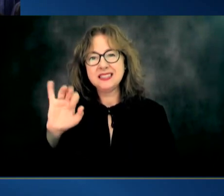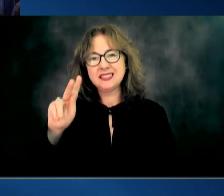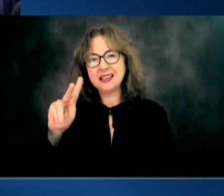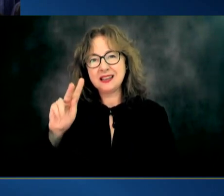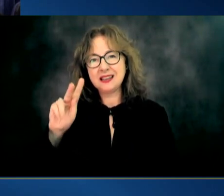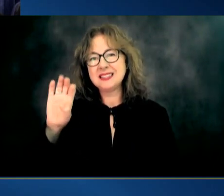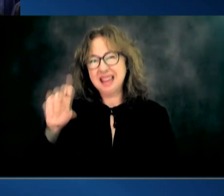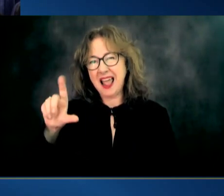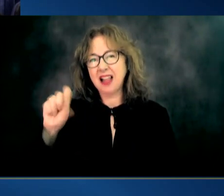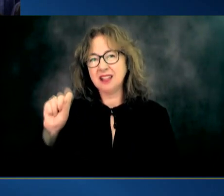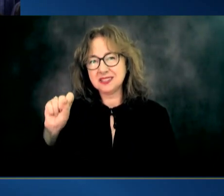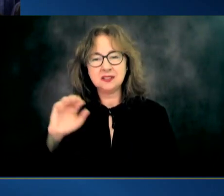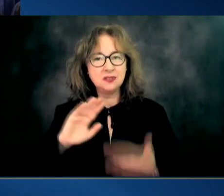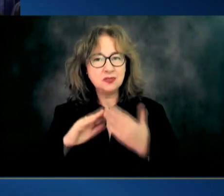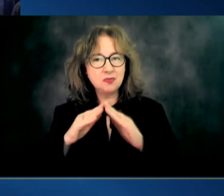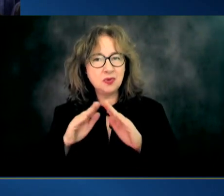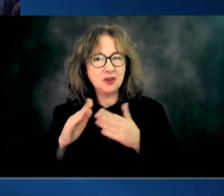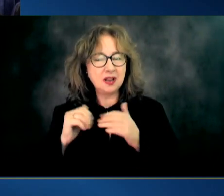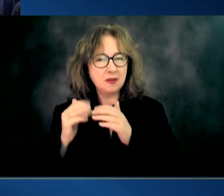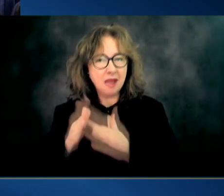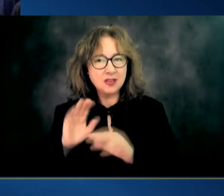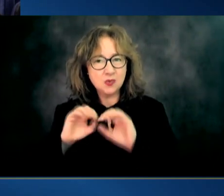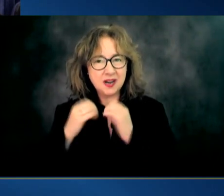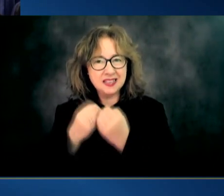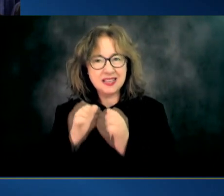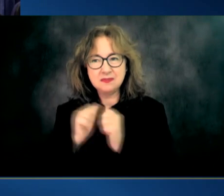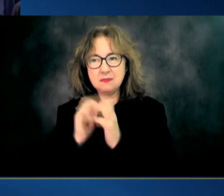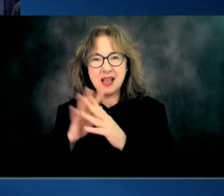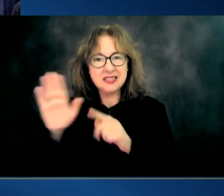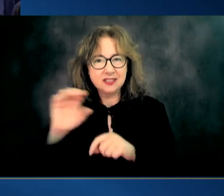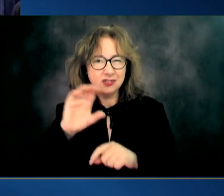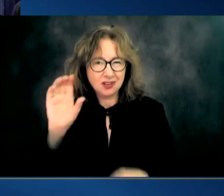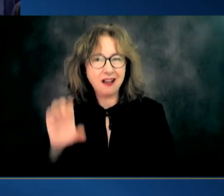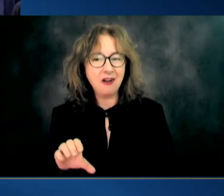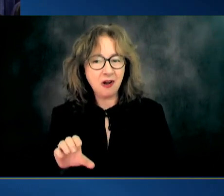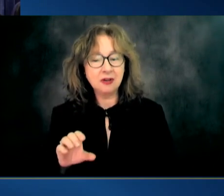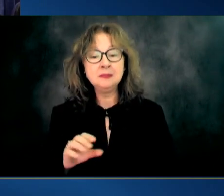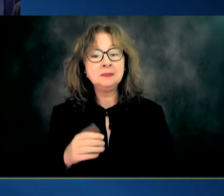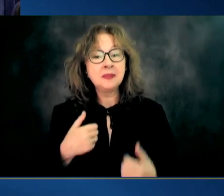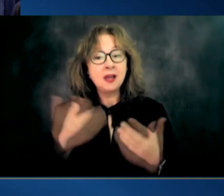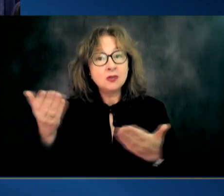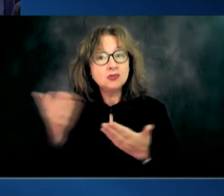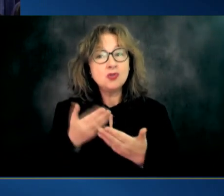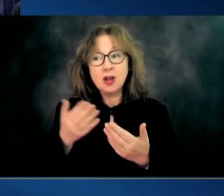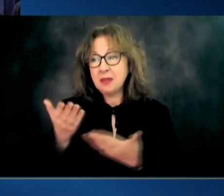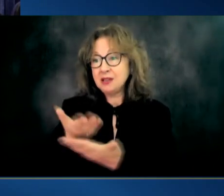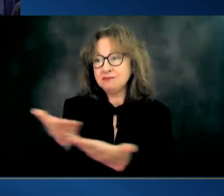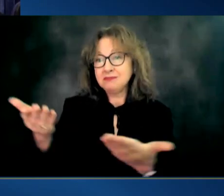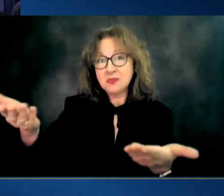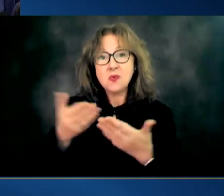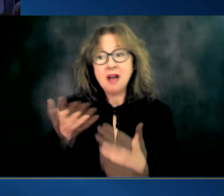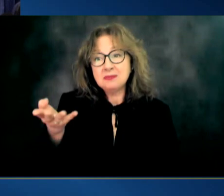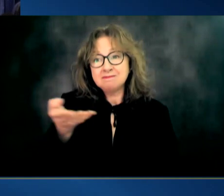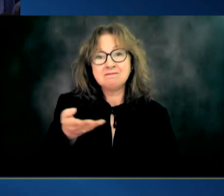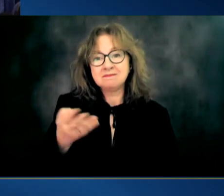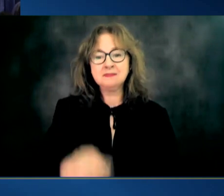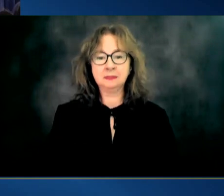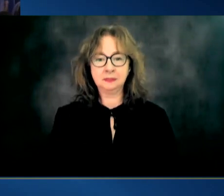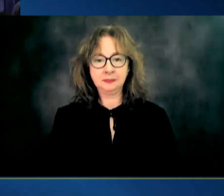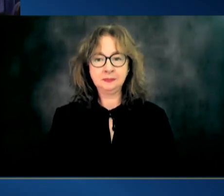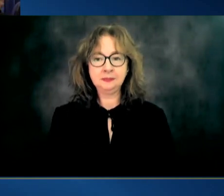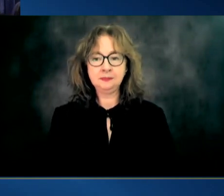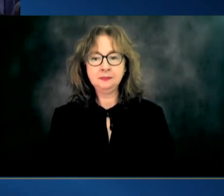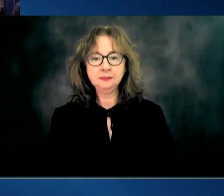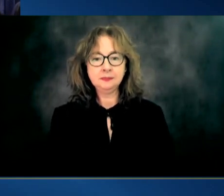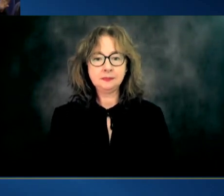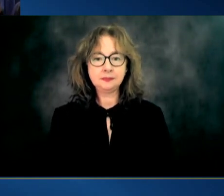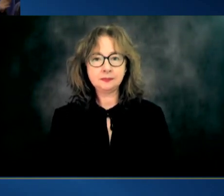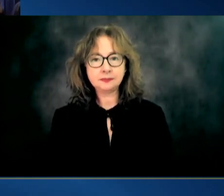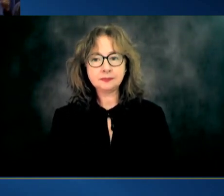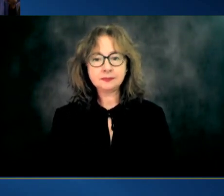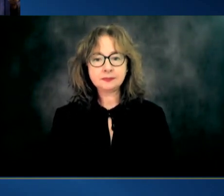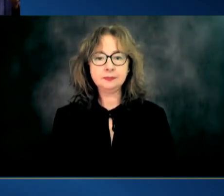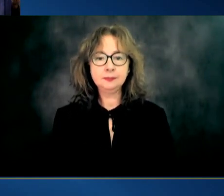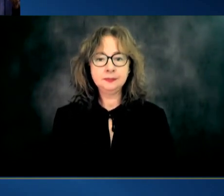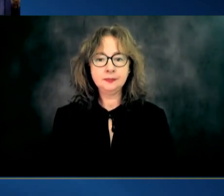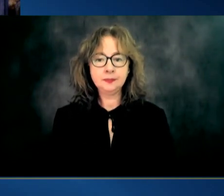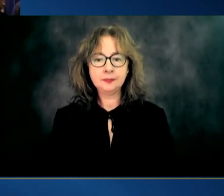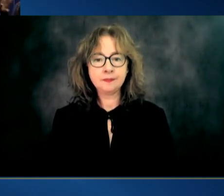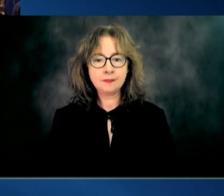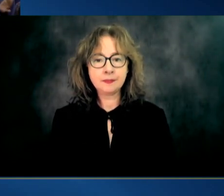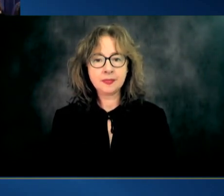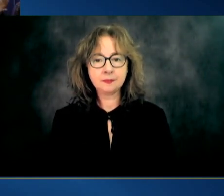organization based in Chicago. Please join me in giving them a very warm welcome.